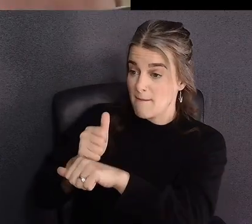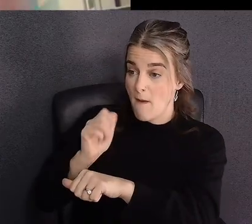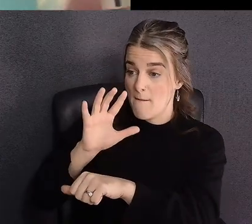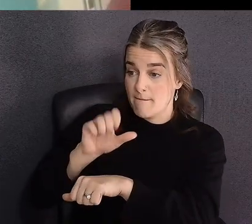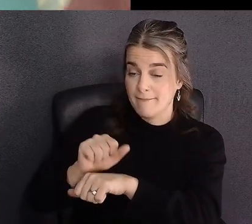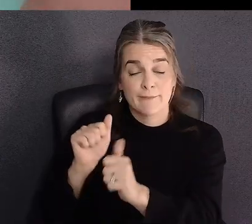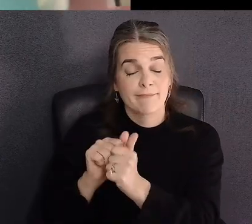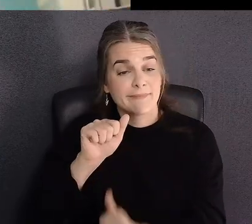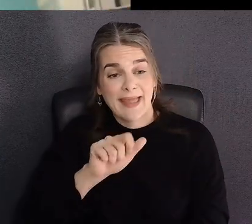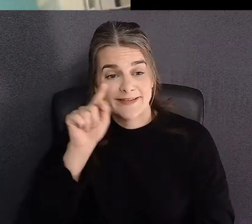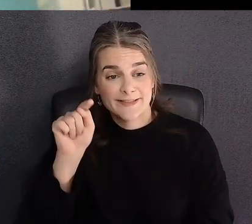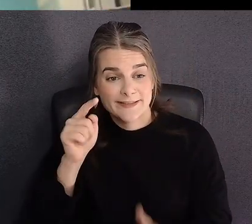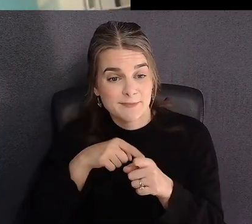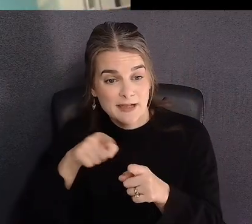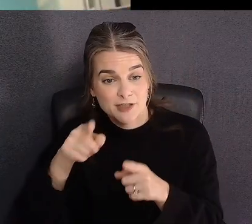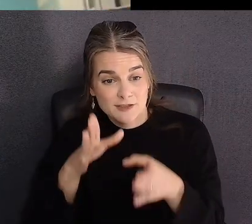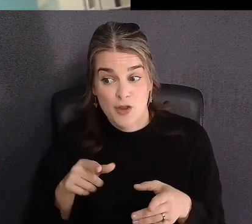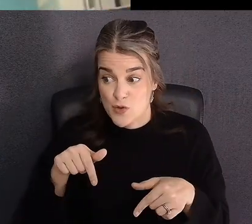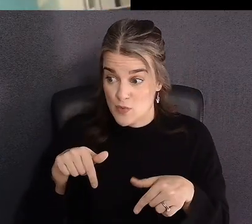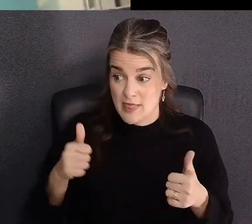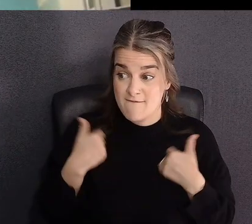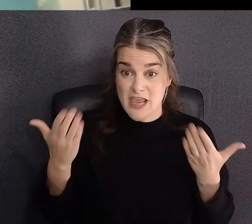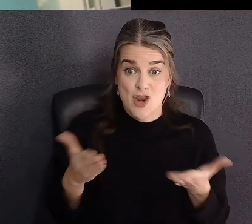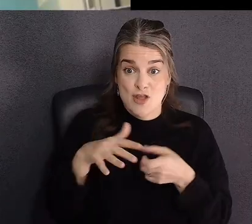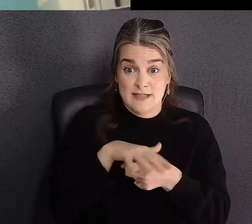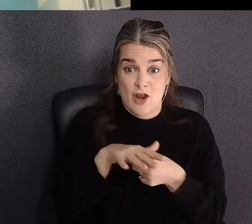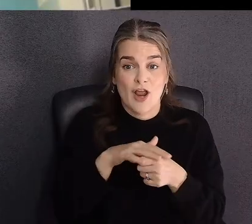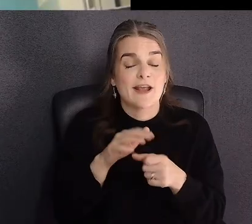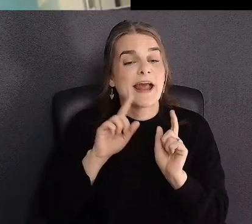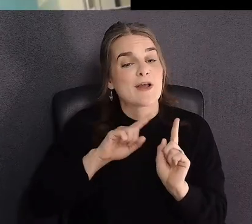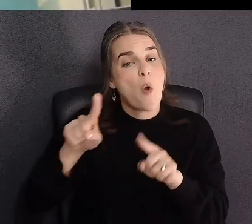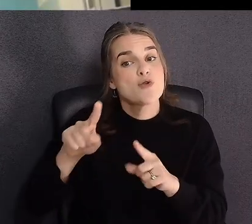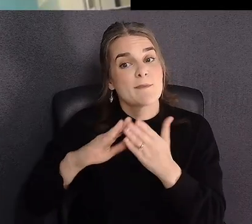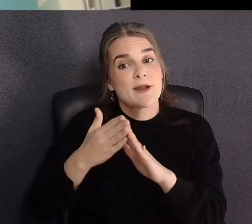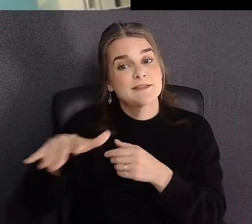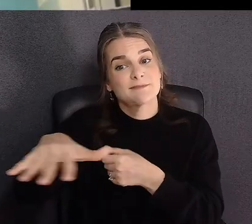Everyone, if you're in the area, can come visit our community space on Temple's campus, where we have some adaptive art stuff